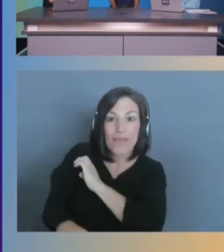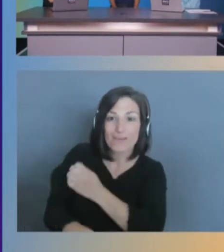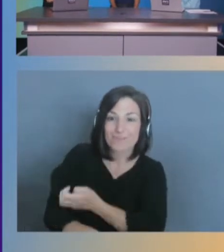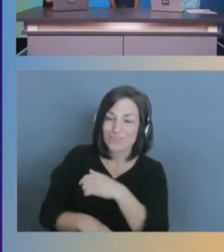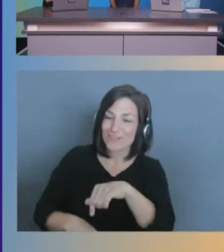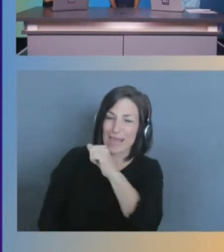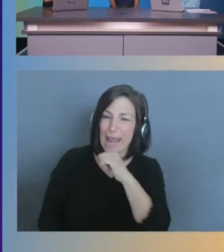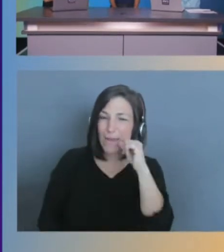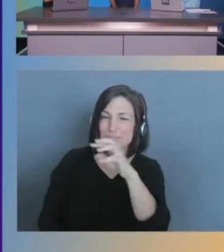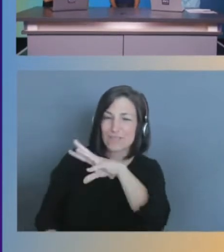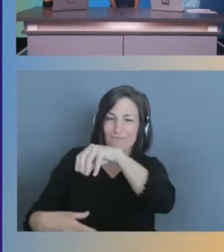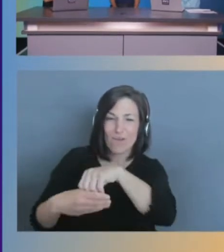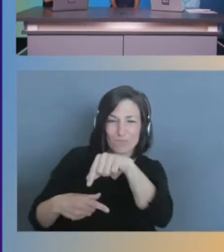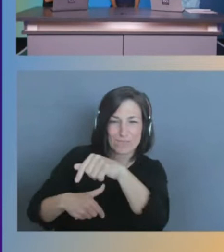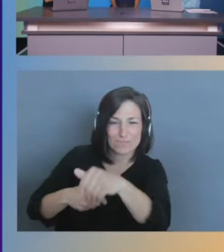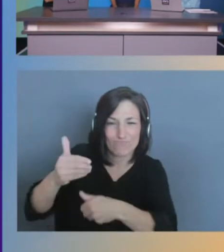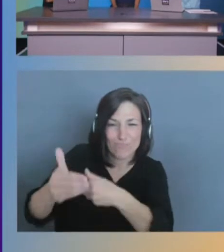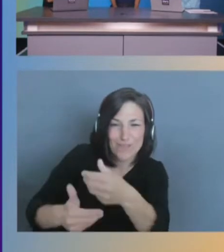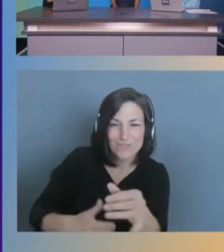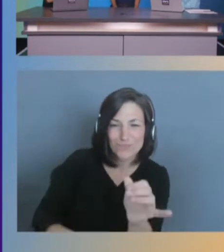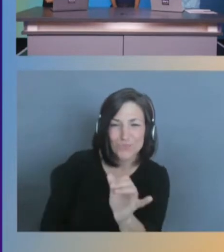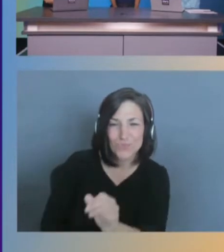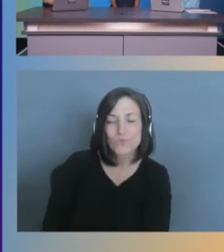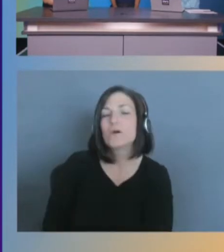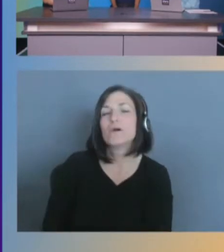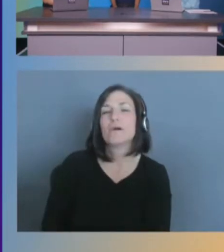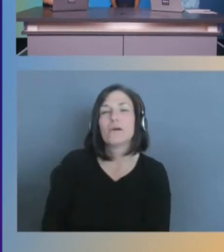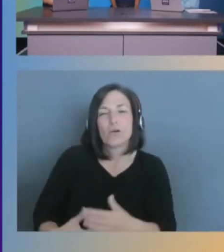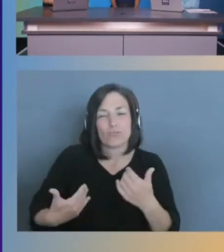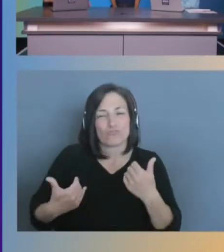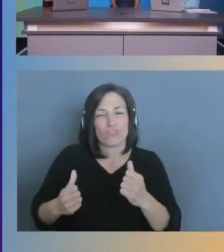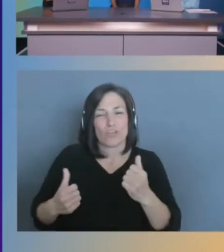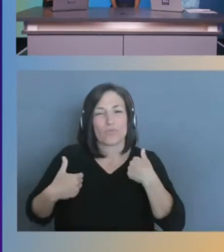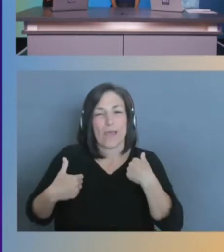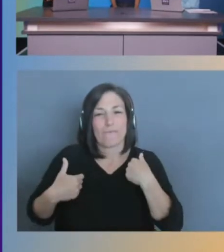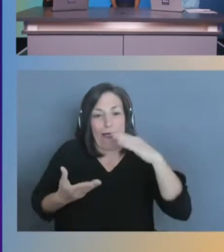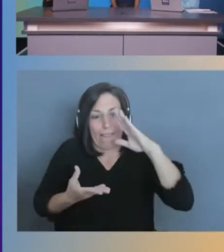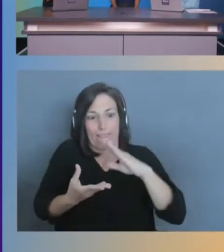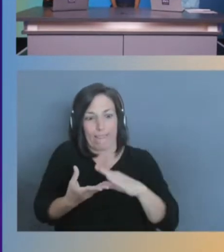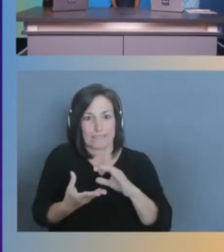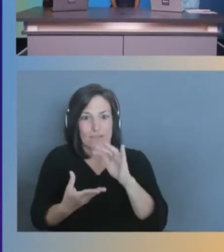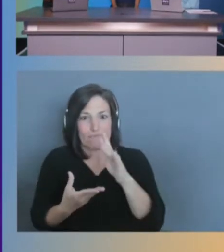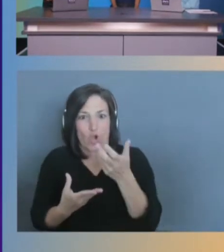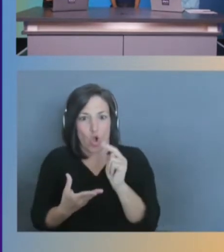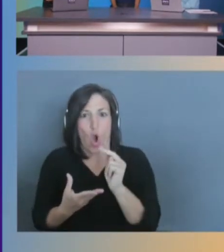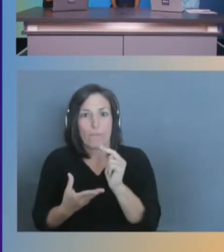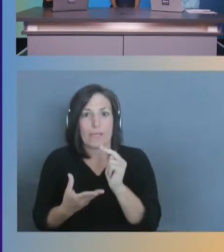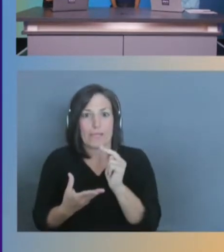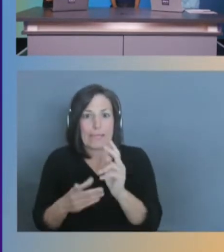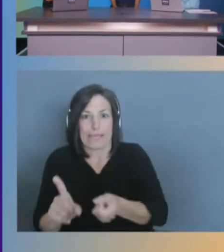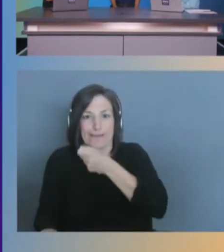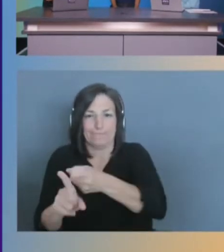just creating a smaller carbon footprint. Is this globally consistent across the world